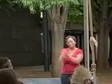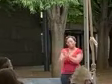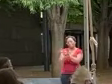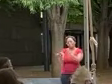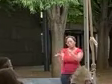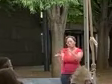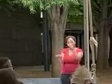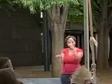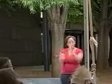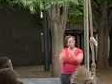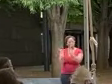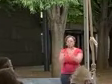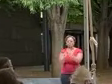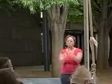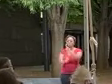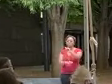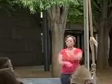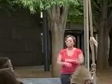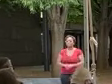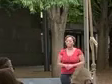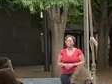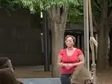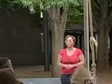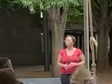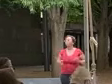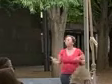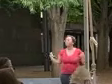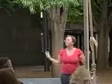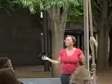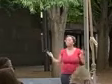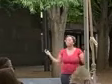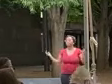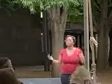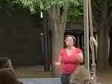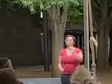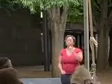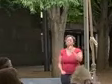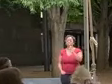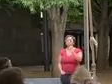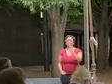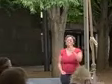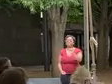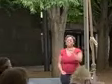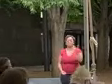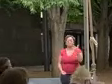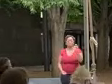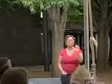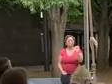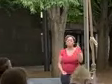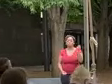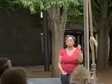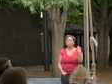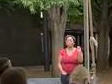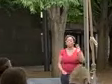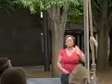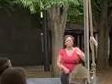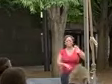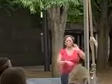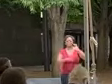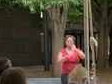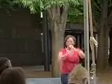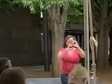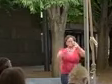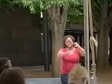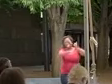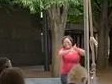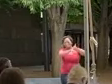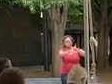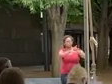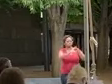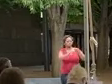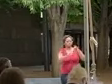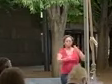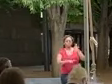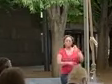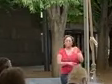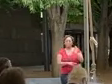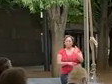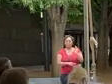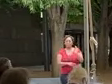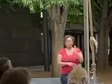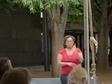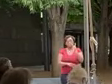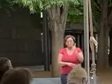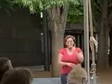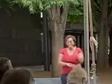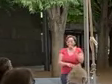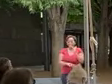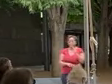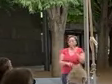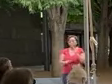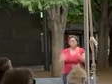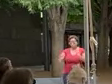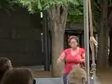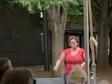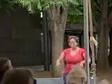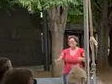On this anniversary Robert Graham's optimistic bronze statue of President Roosevelt, which portrays him seated on a wheelchair